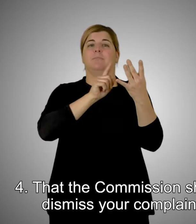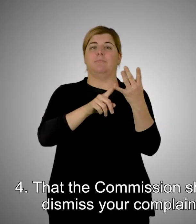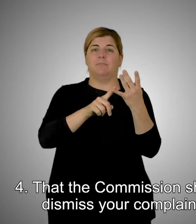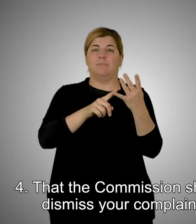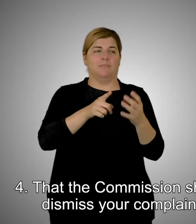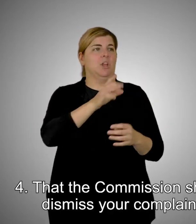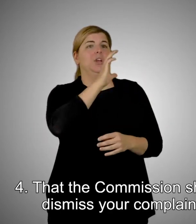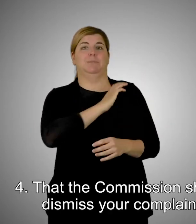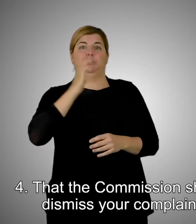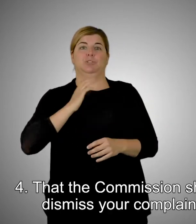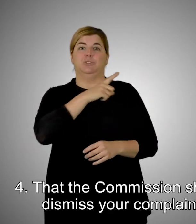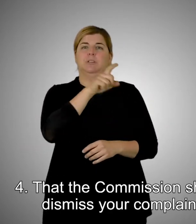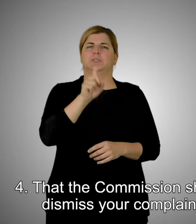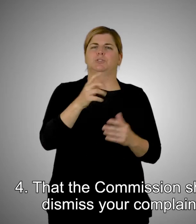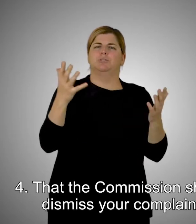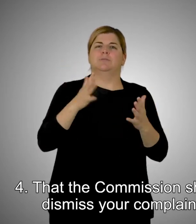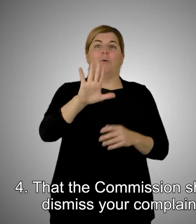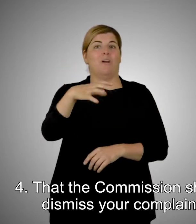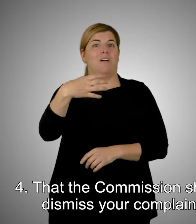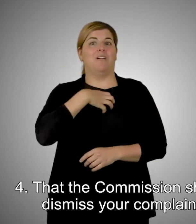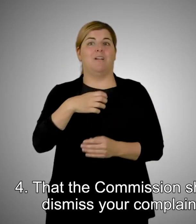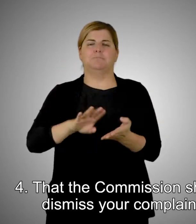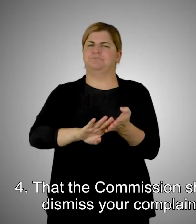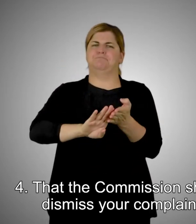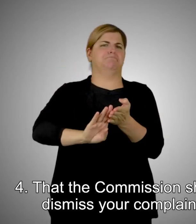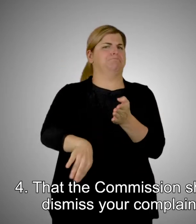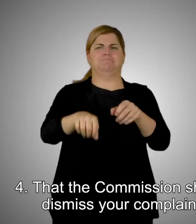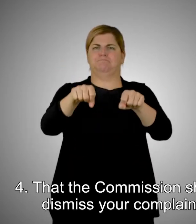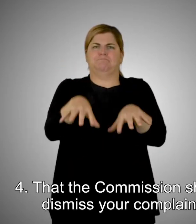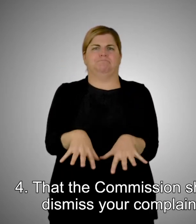4. That the Commission should dismiss your complaint,